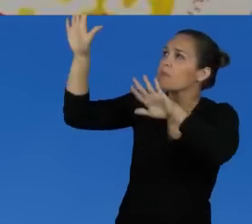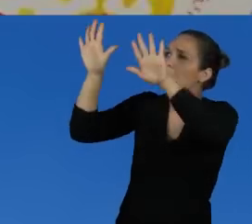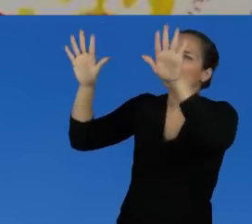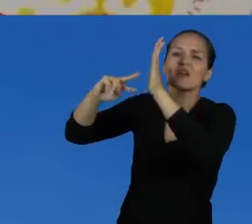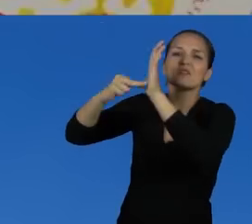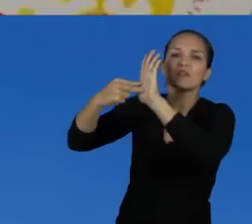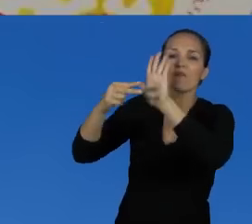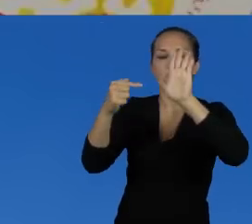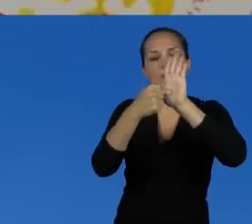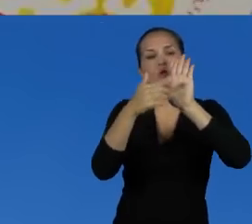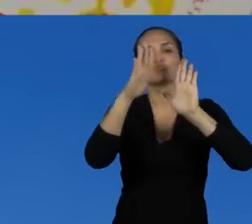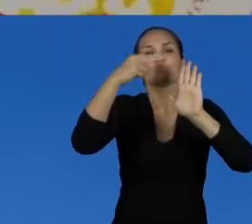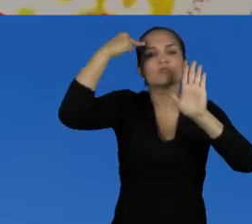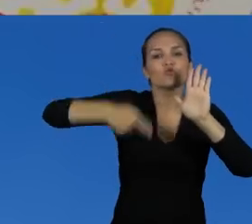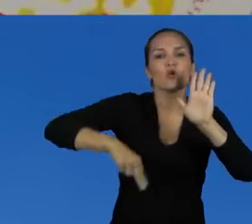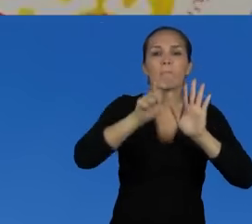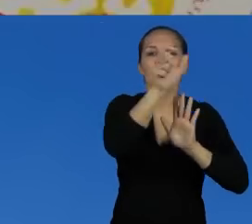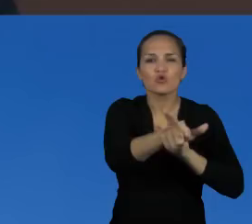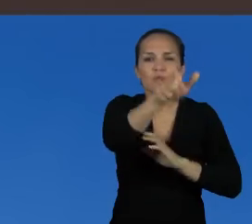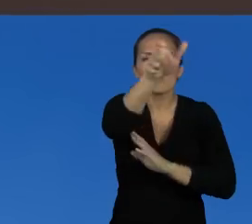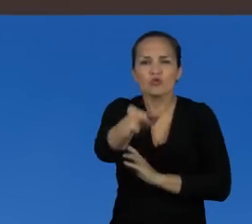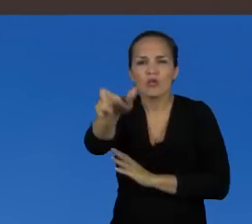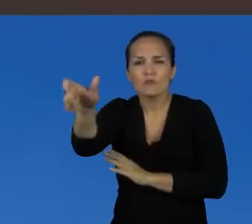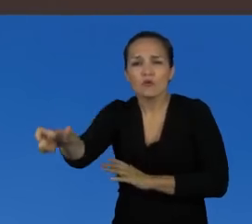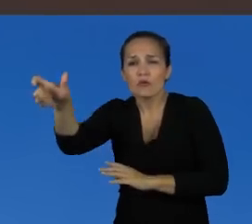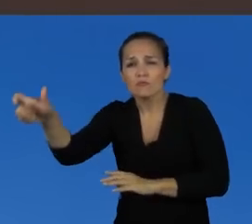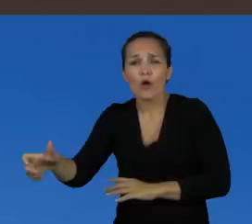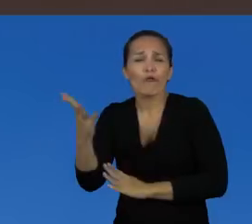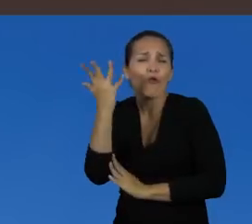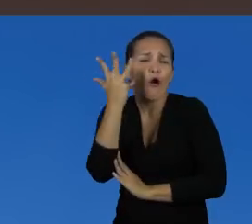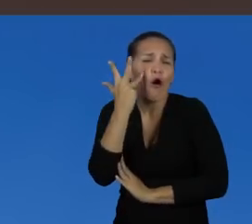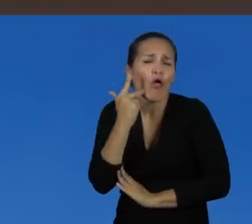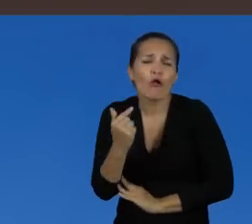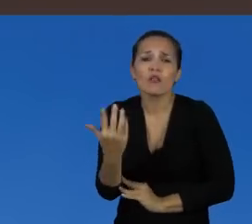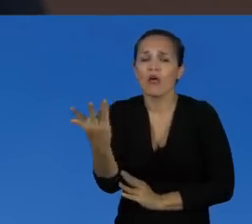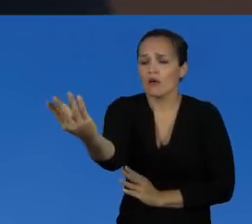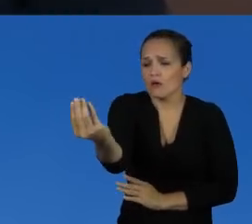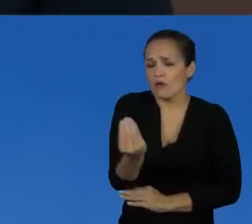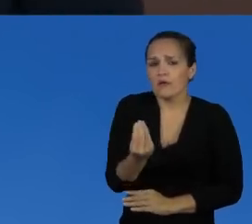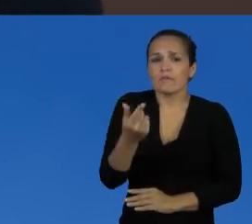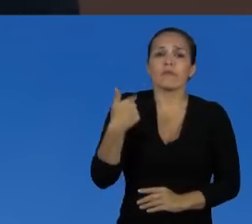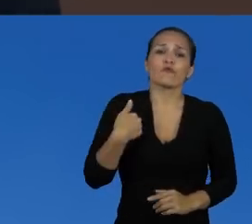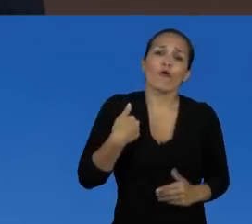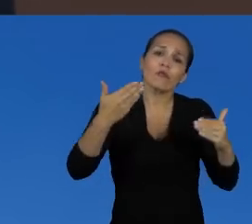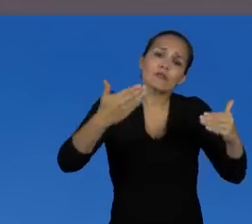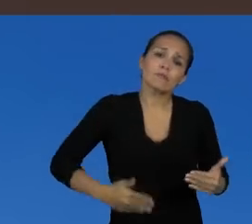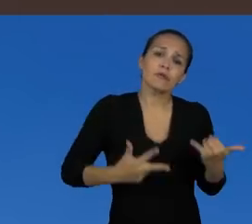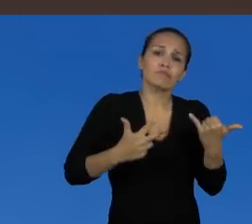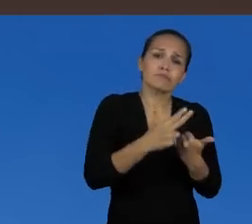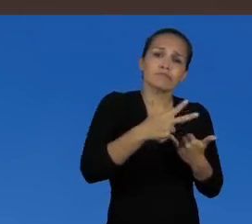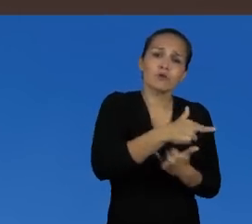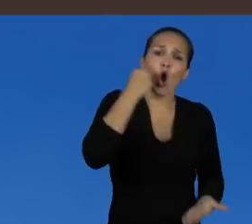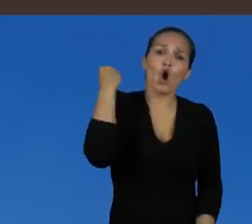many stories. Every day, we learn about stories of women with disabilities who will be sterilized,